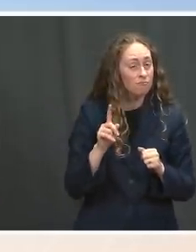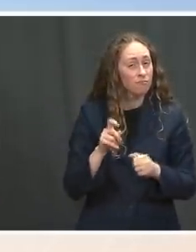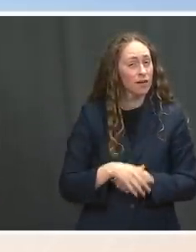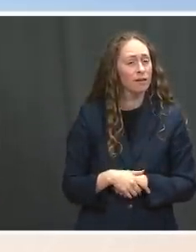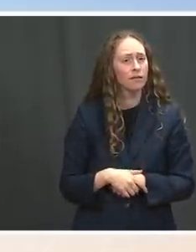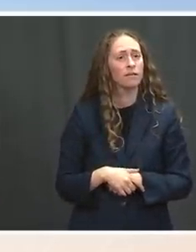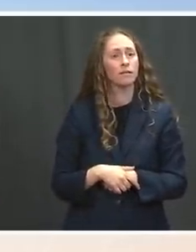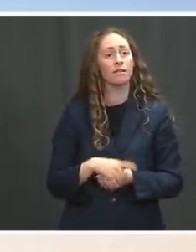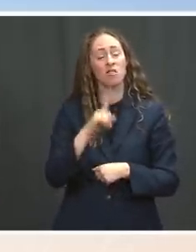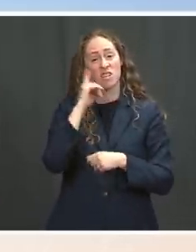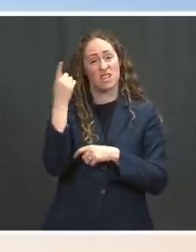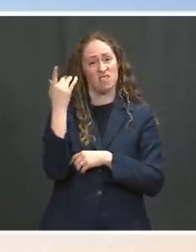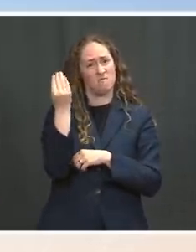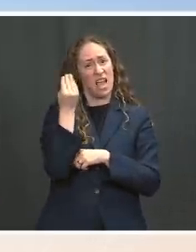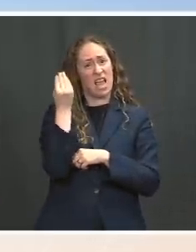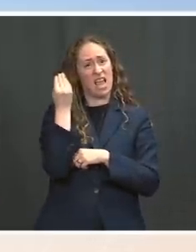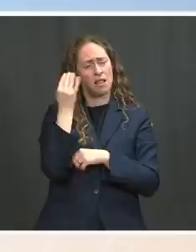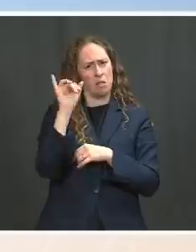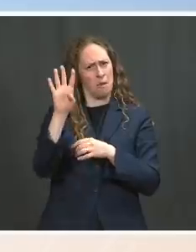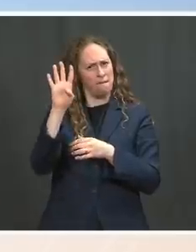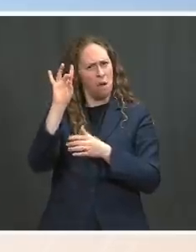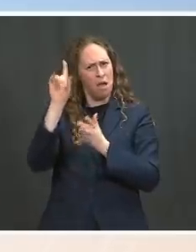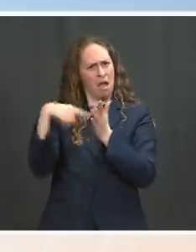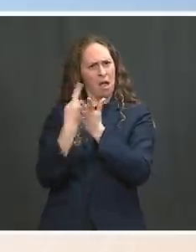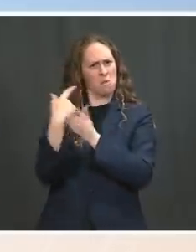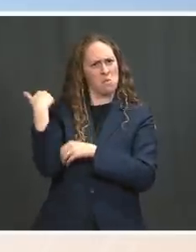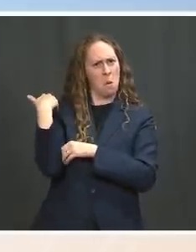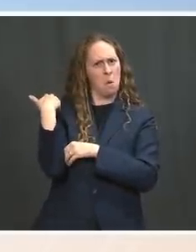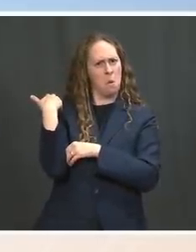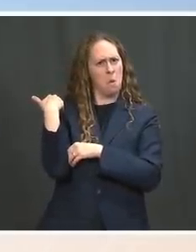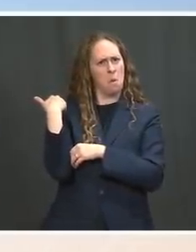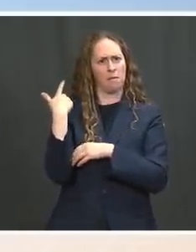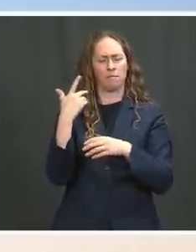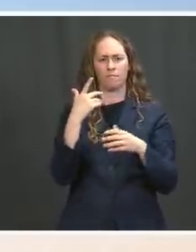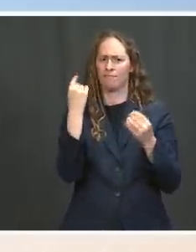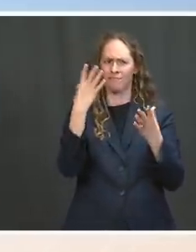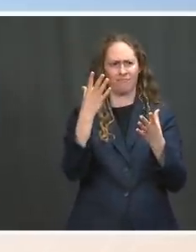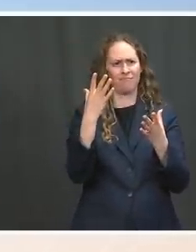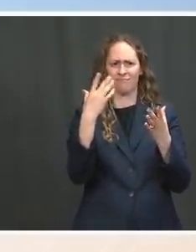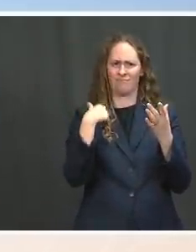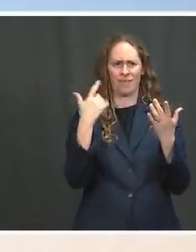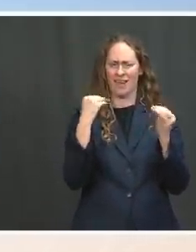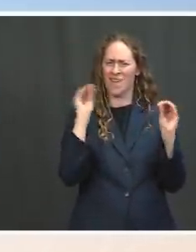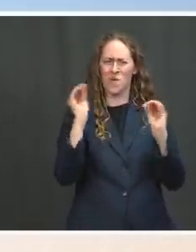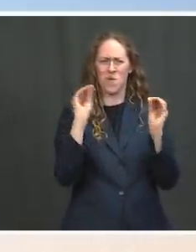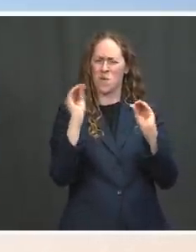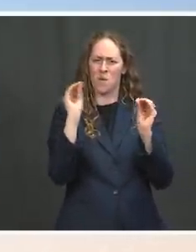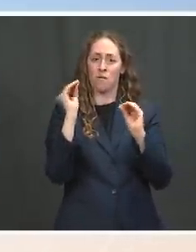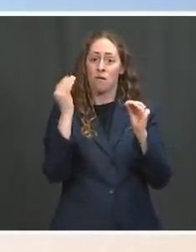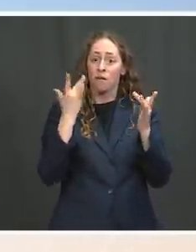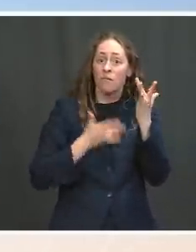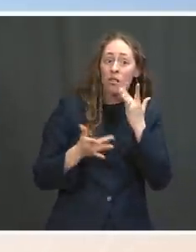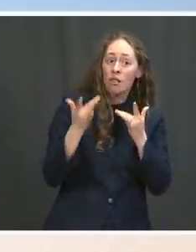"At this moment, there is not a supply shortage." That was accurate at this moment. We also said that we are continuing to monitor